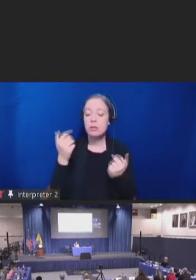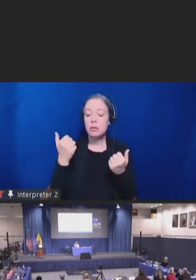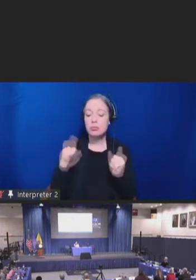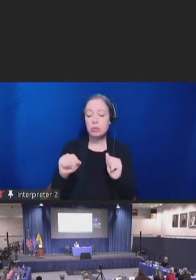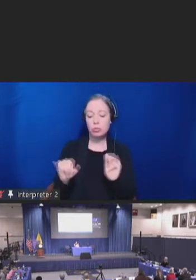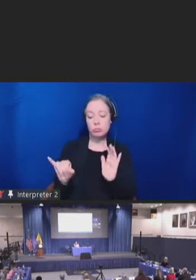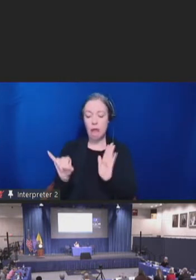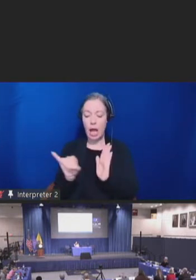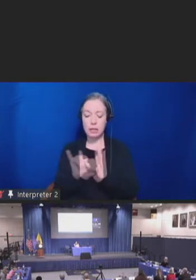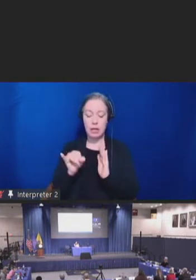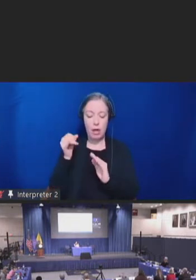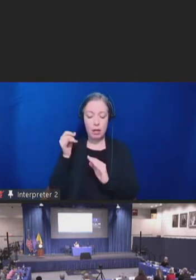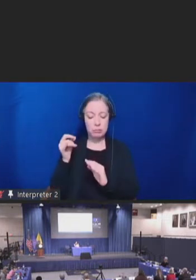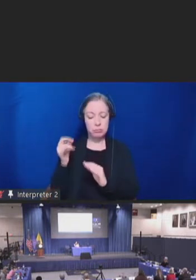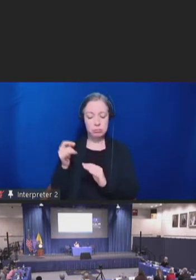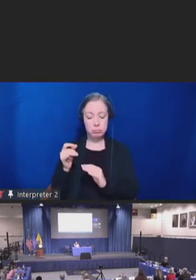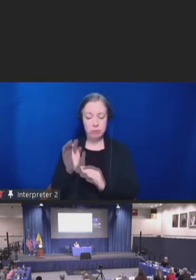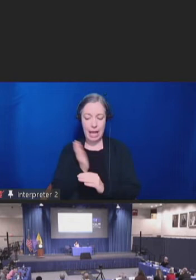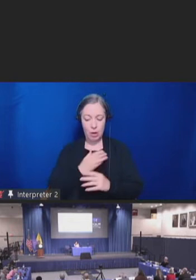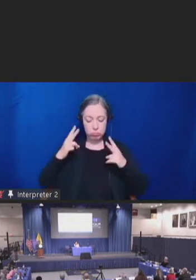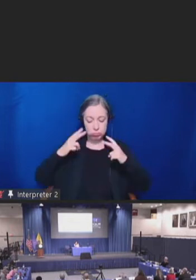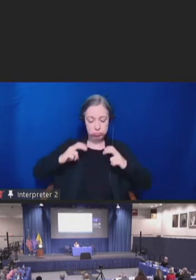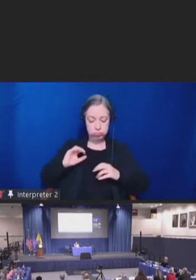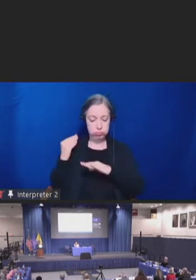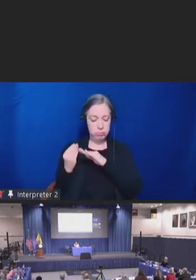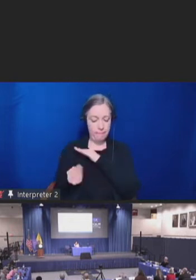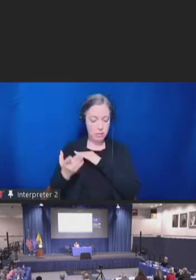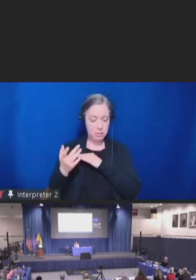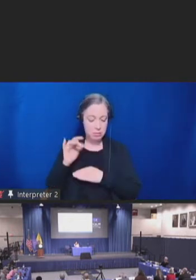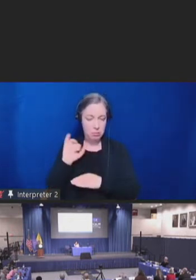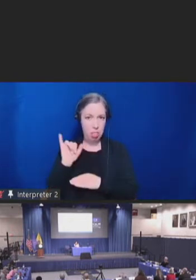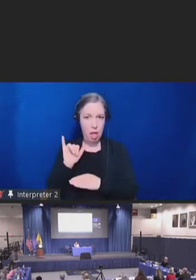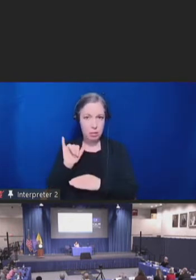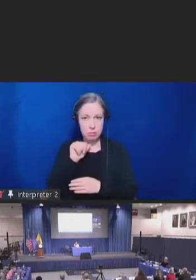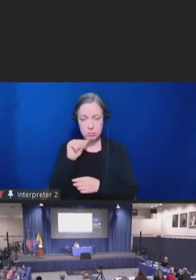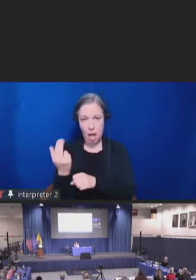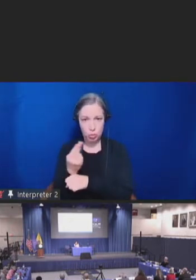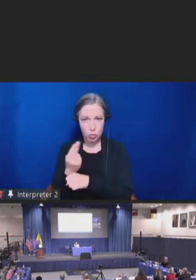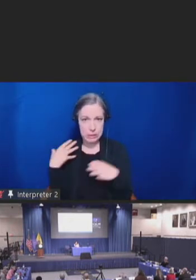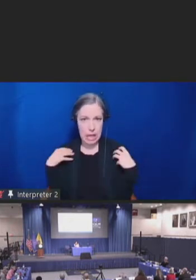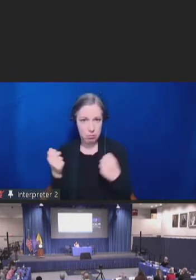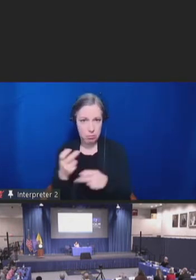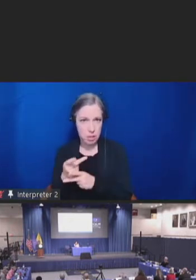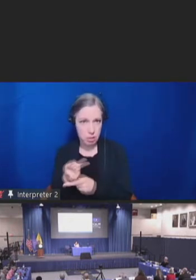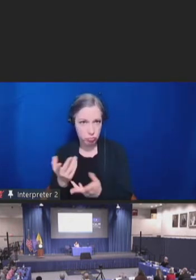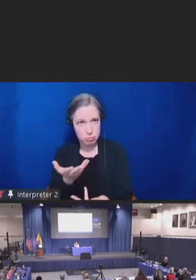utilization. And then finally, the white paper group highlighted another really important point, which is that